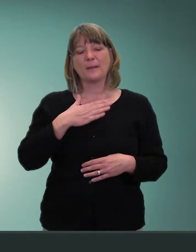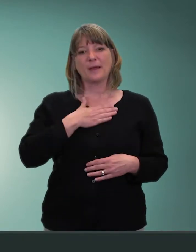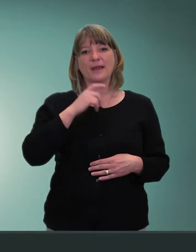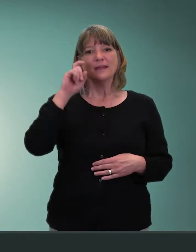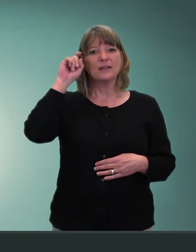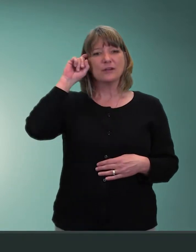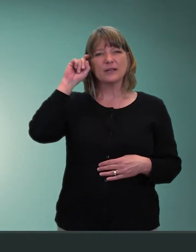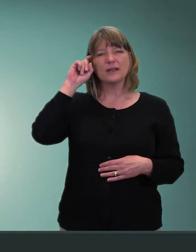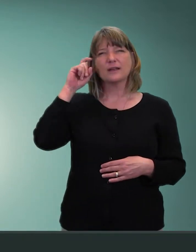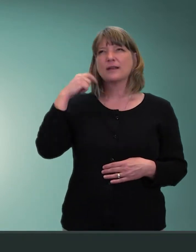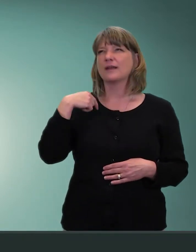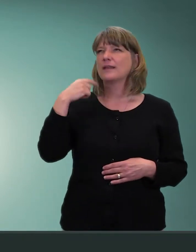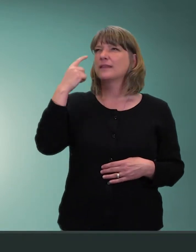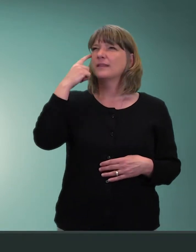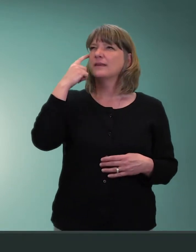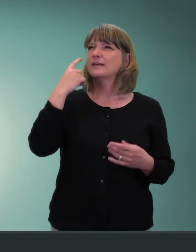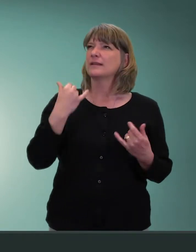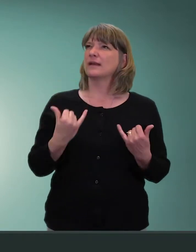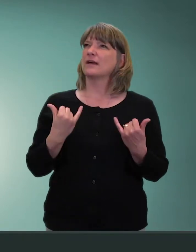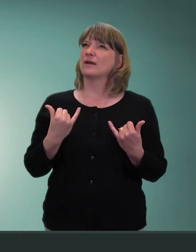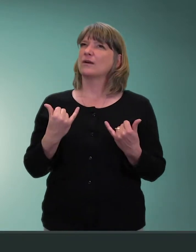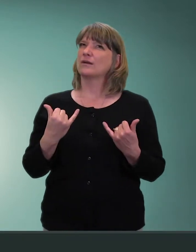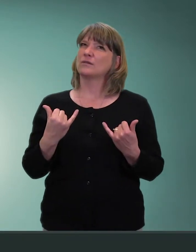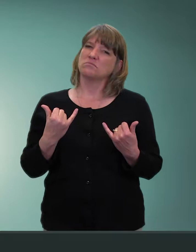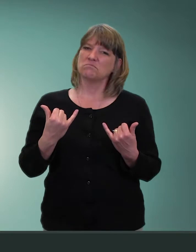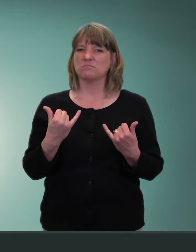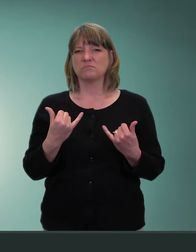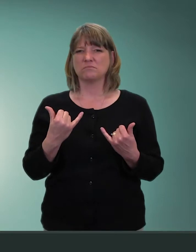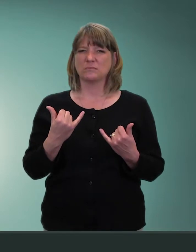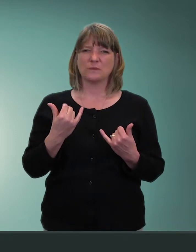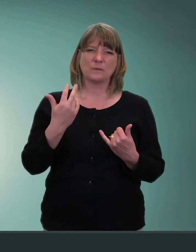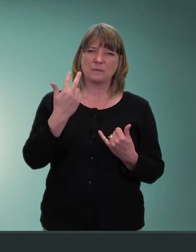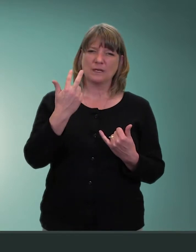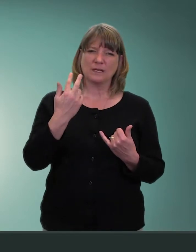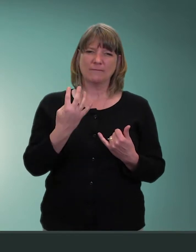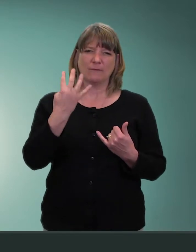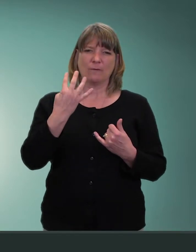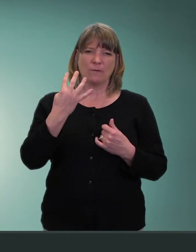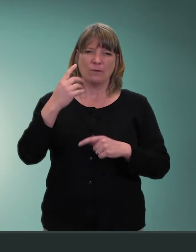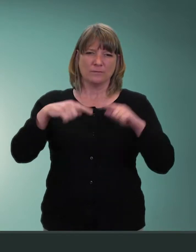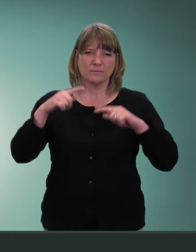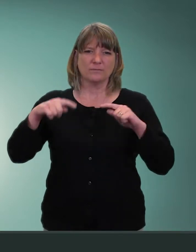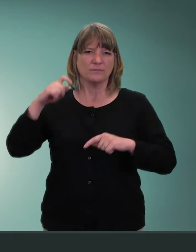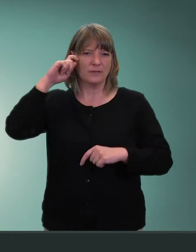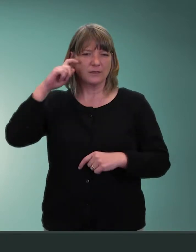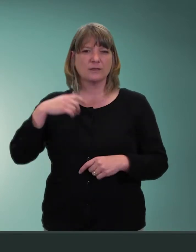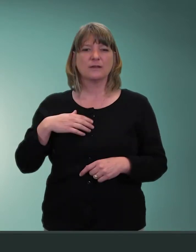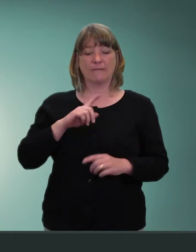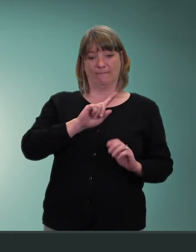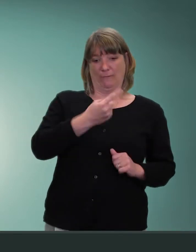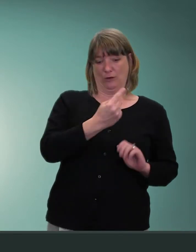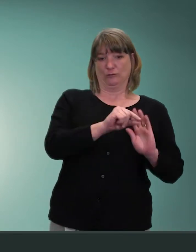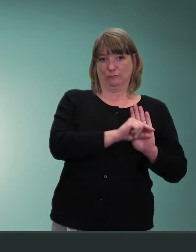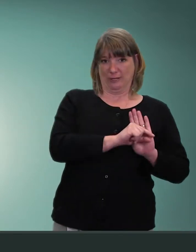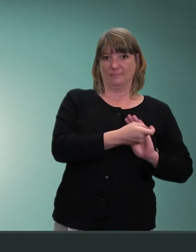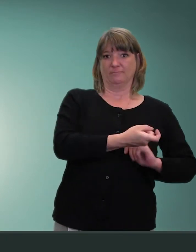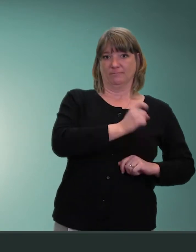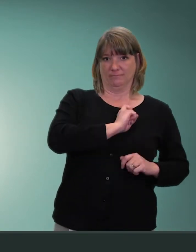My hearing aid, I think I've had three or four. I got them when I was in first grade,